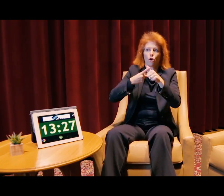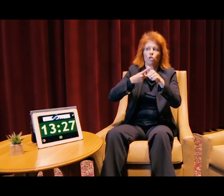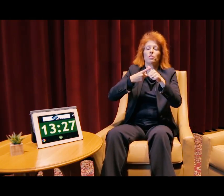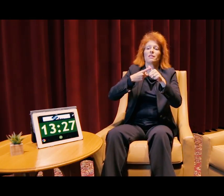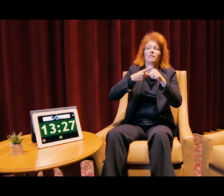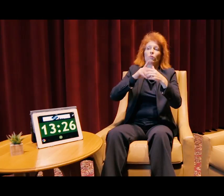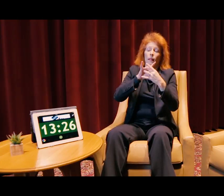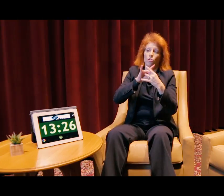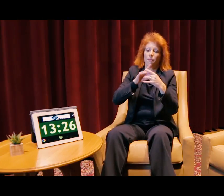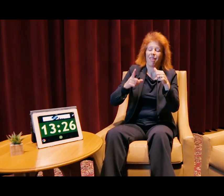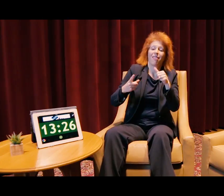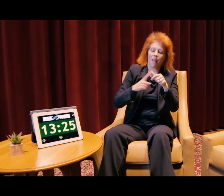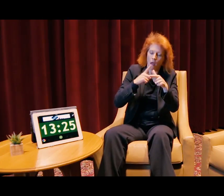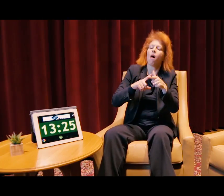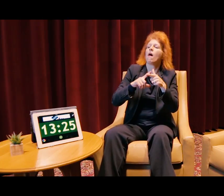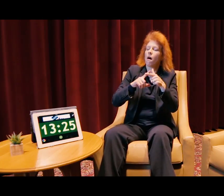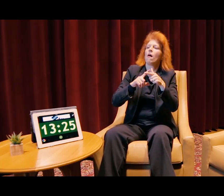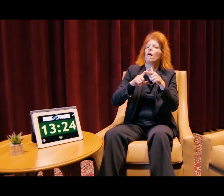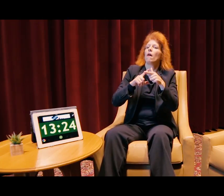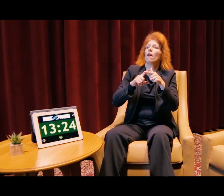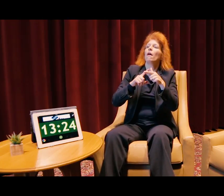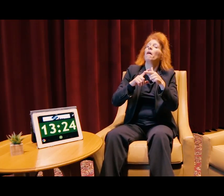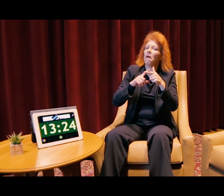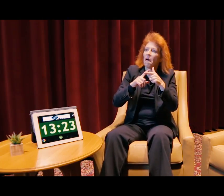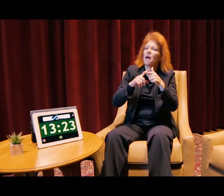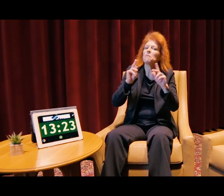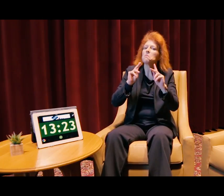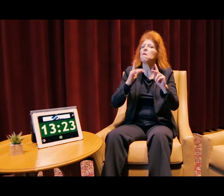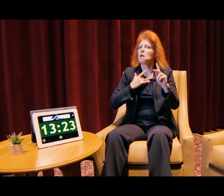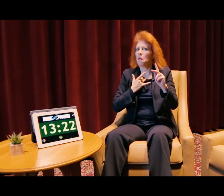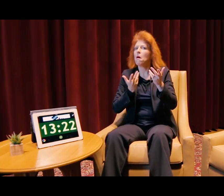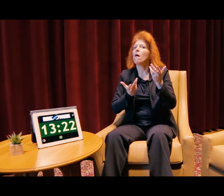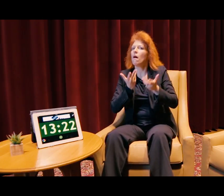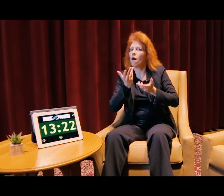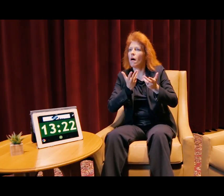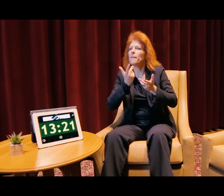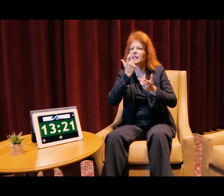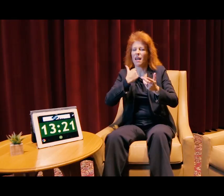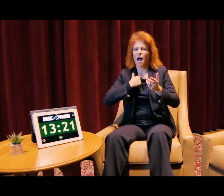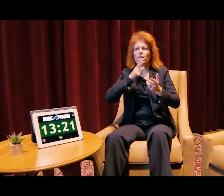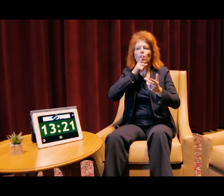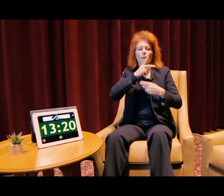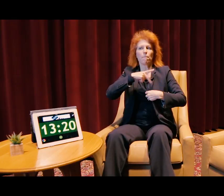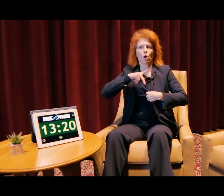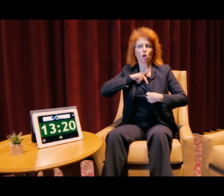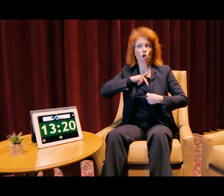And so that's usually what I do to start that relationship. And then because I'm in very personal space for all of them,